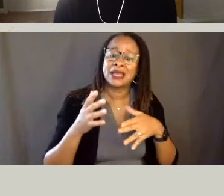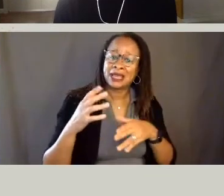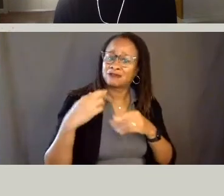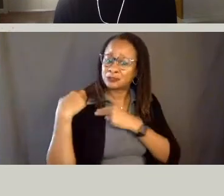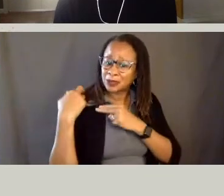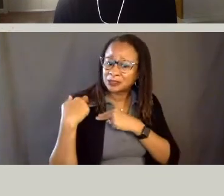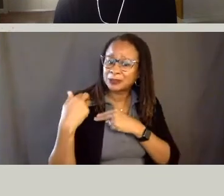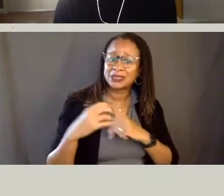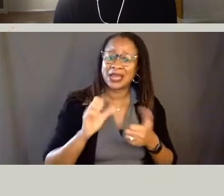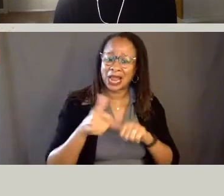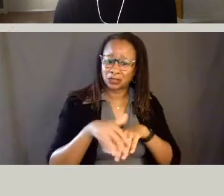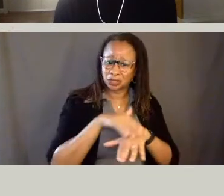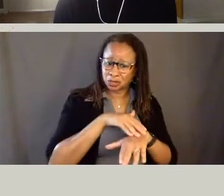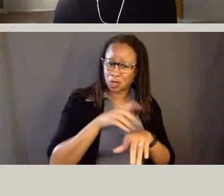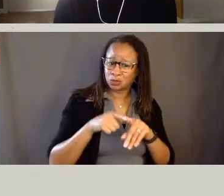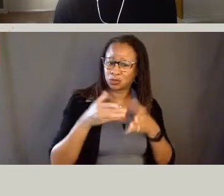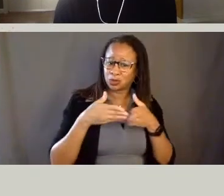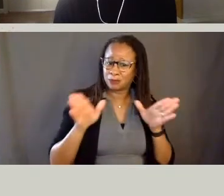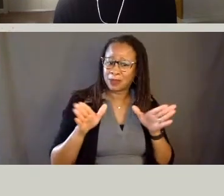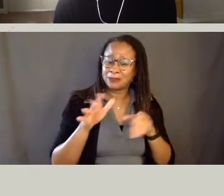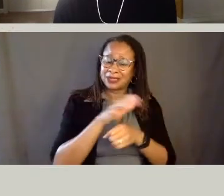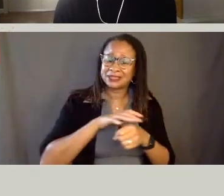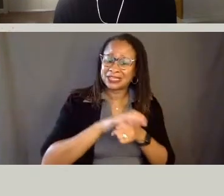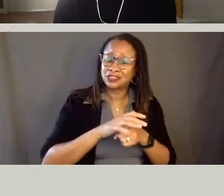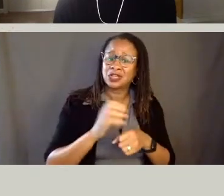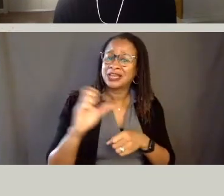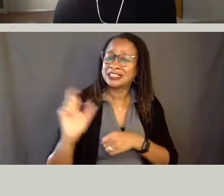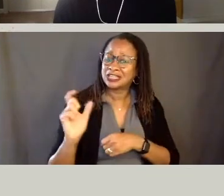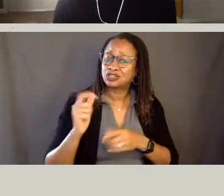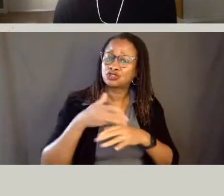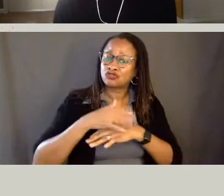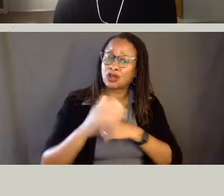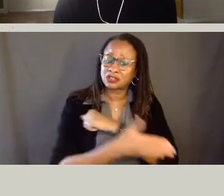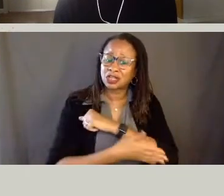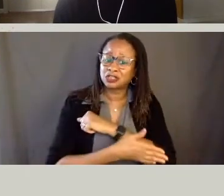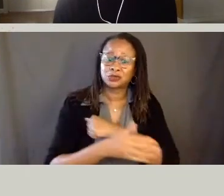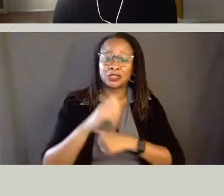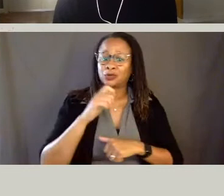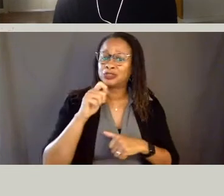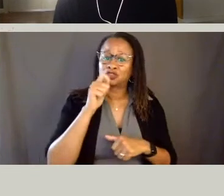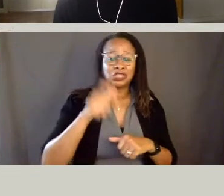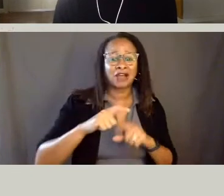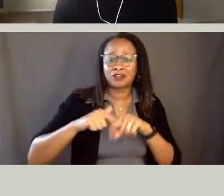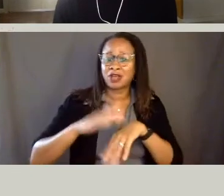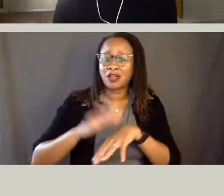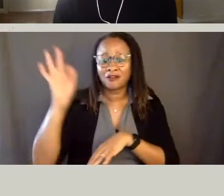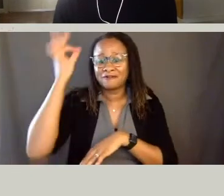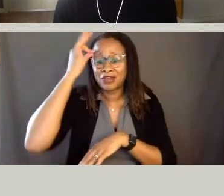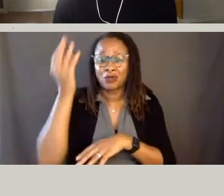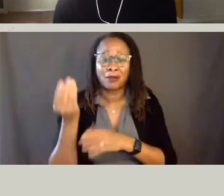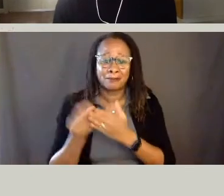the public stations around the country? Because we shouldn't have to only rely on federal funding for us as makers.